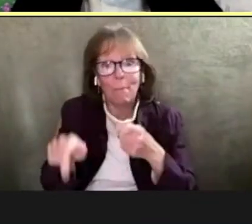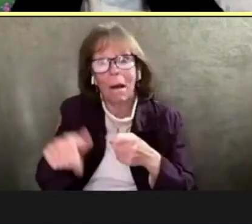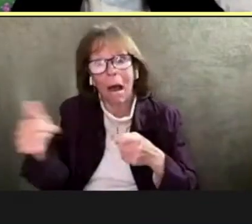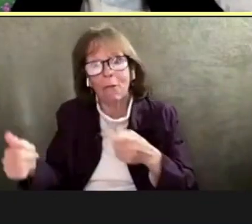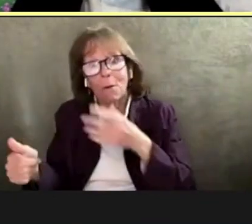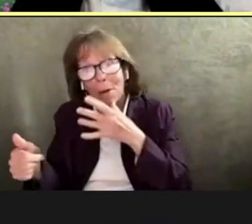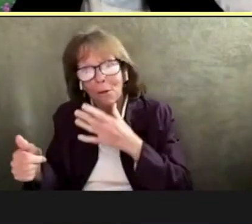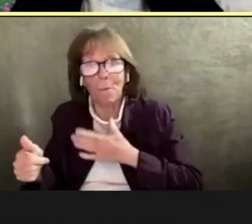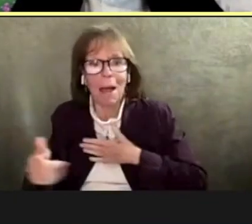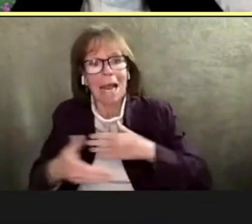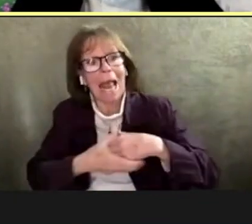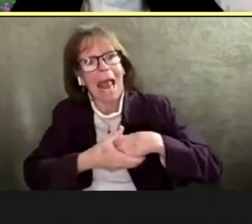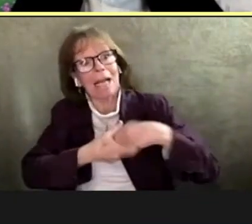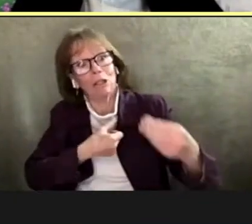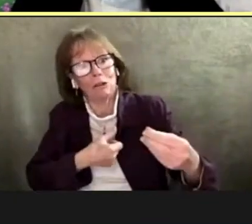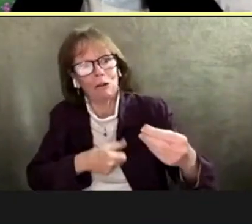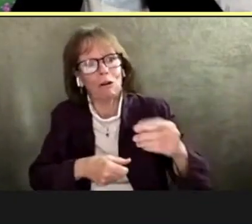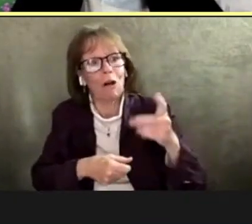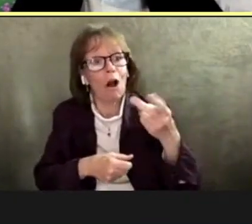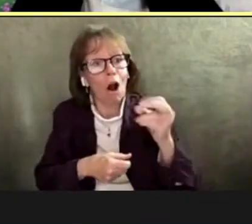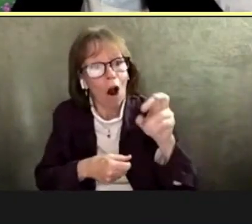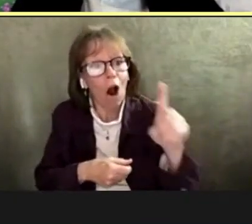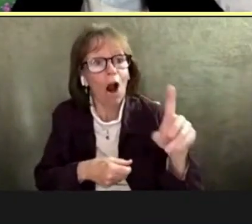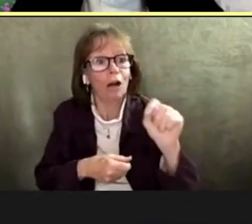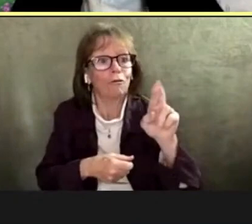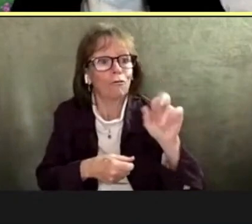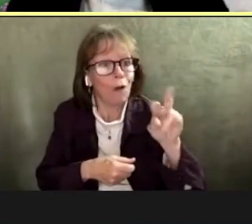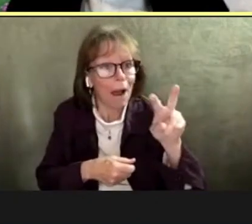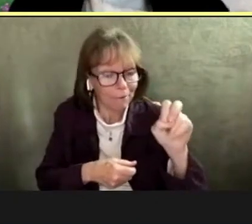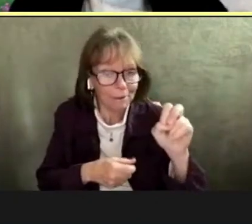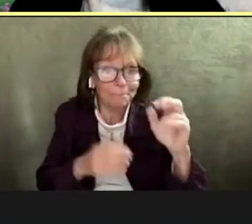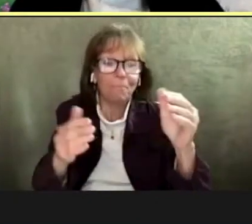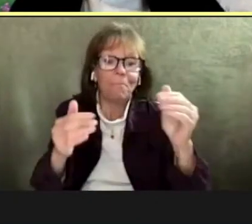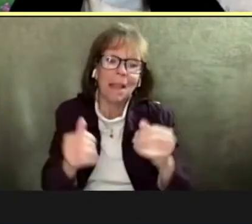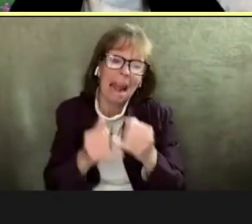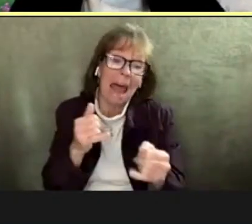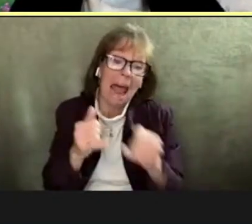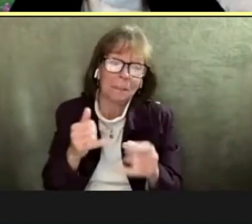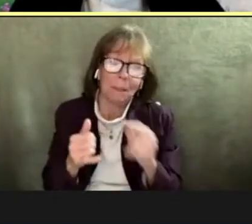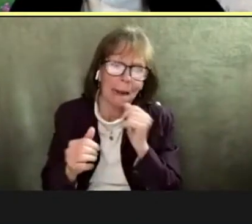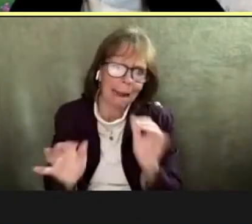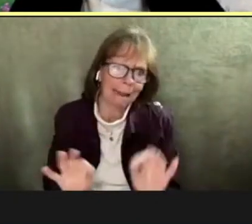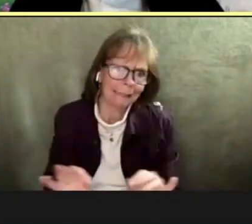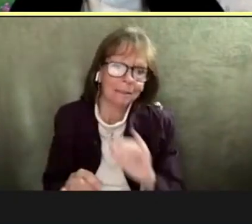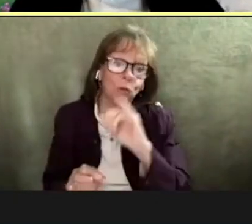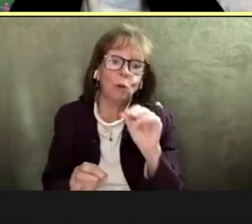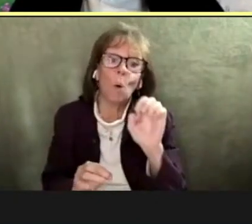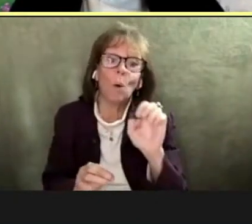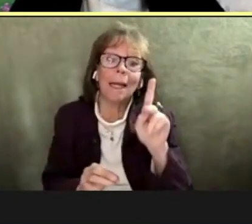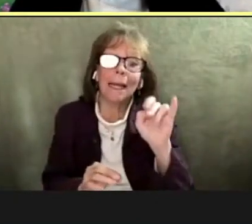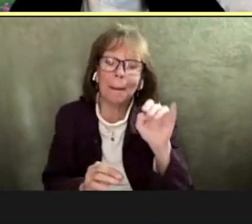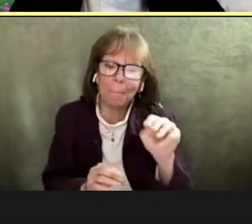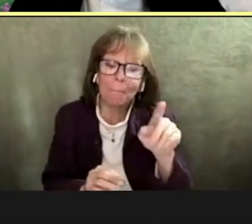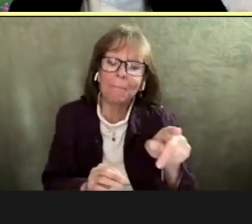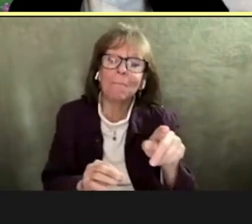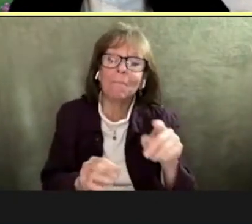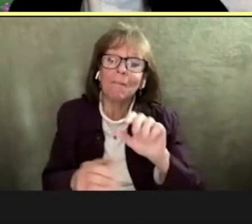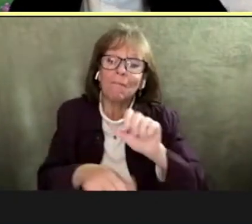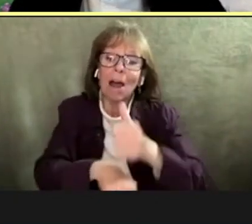Last but not least, Joe Kim is our third co-chair. Joe is the founder of the Society of Physicians with Disabilities.